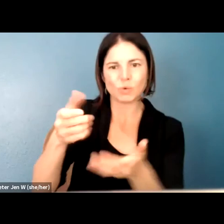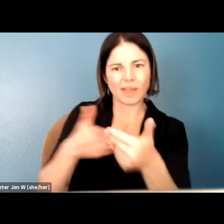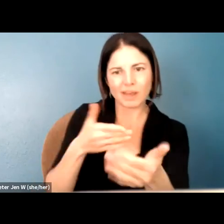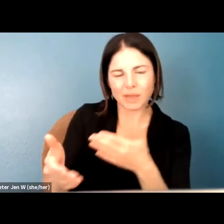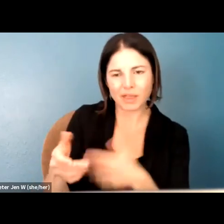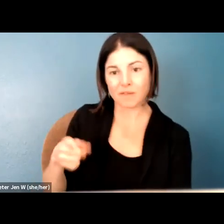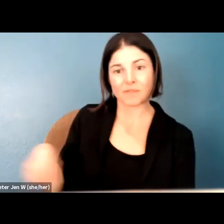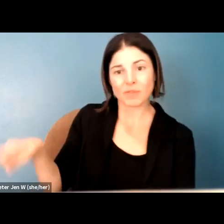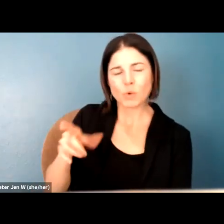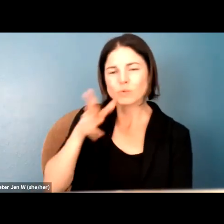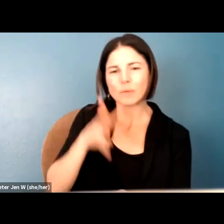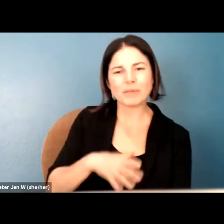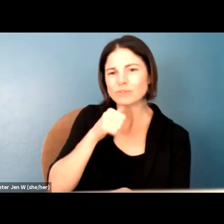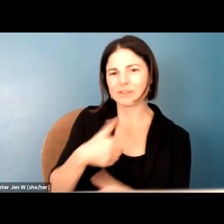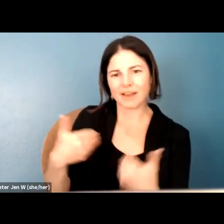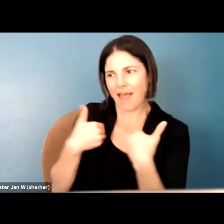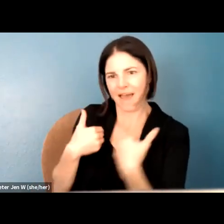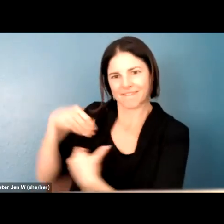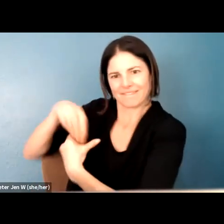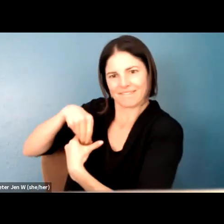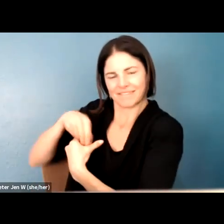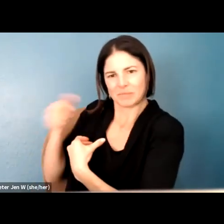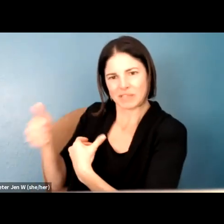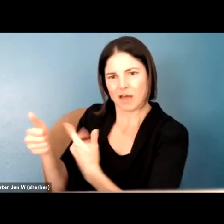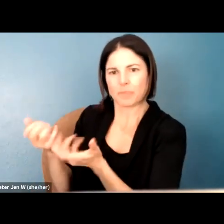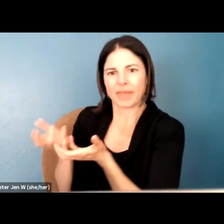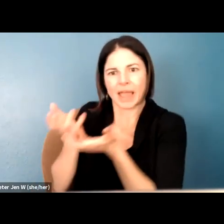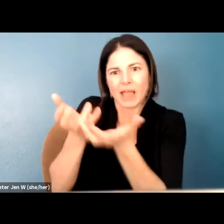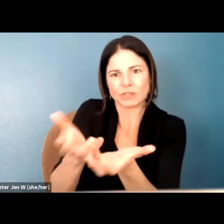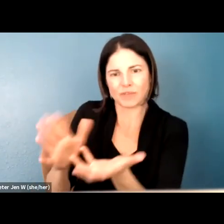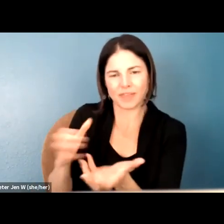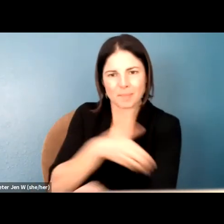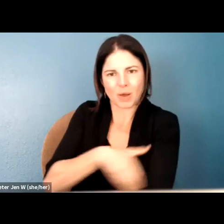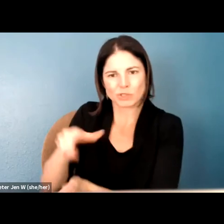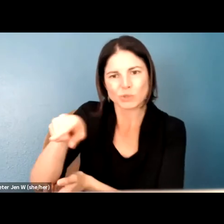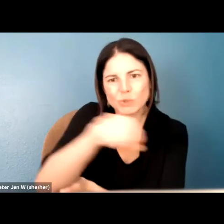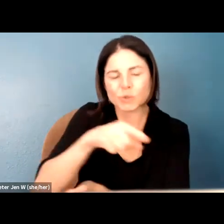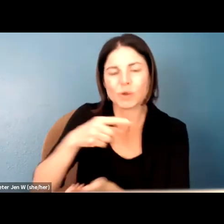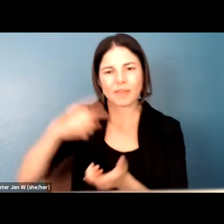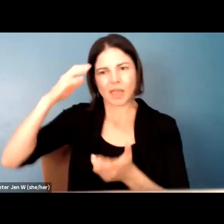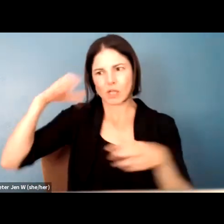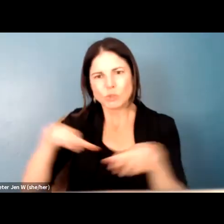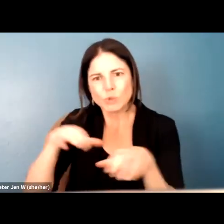it for herself but handed it over to you many days the women who know what needs to be done because what has been done lives